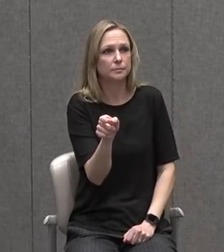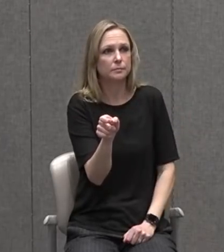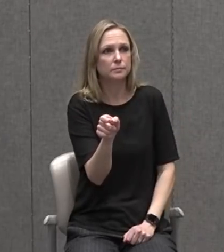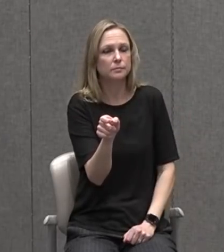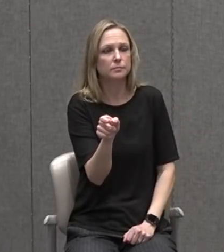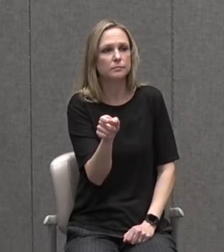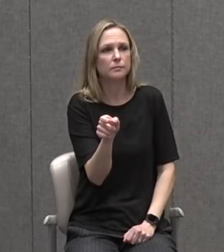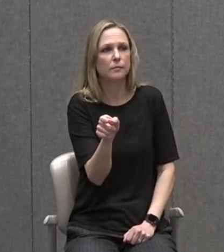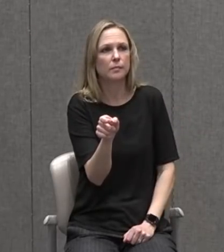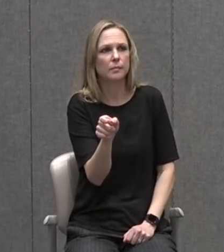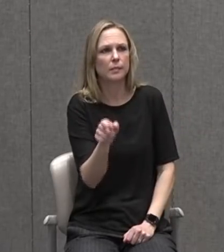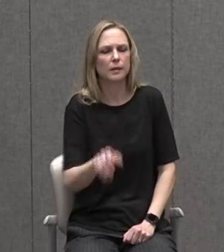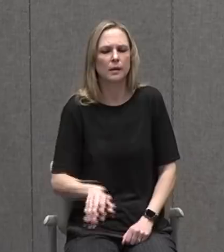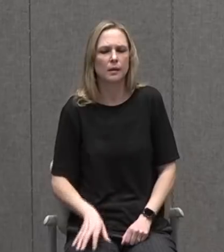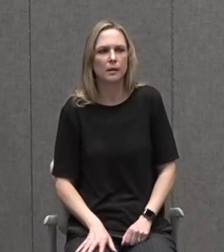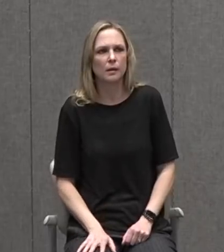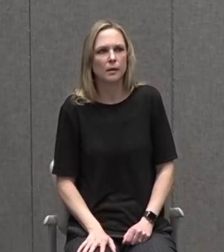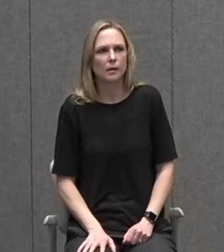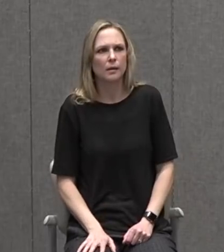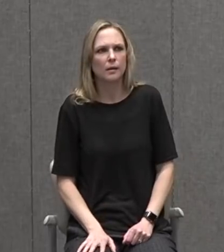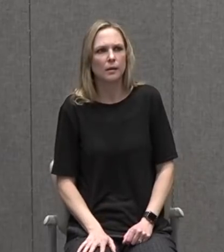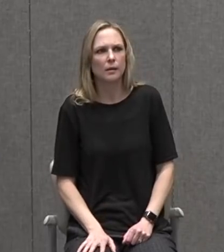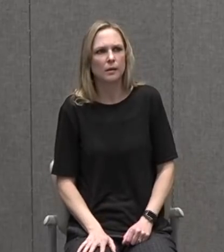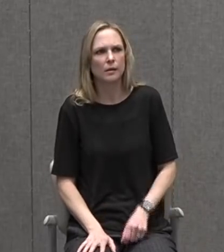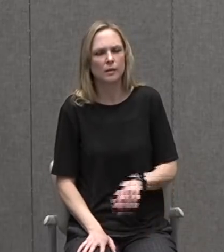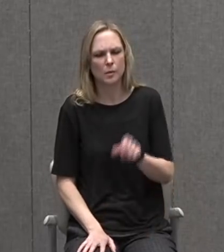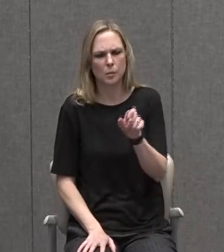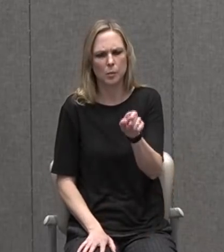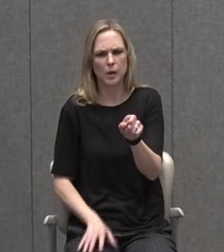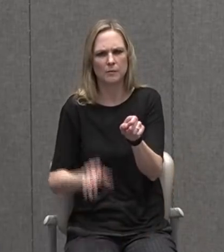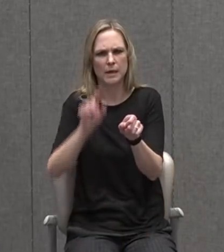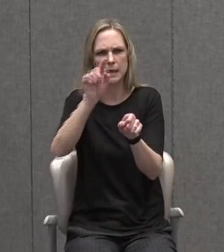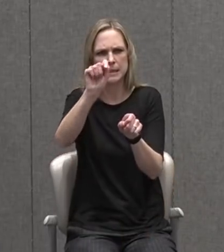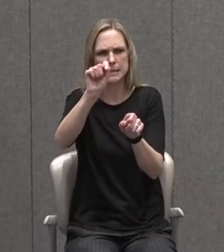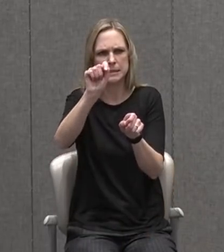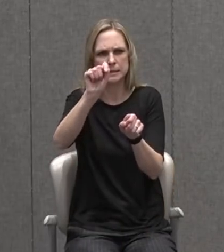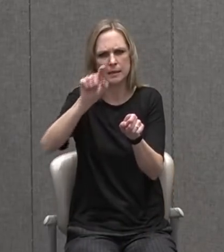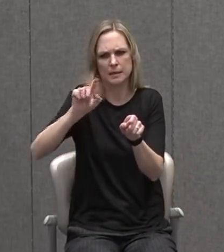What about this T with a smaller t h, what do we think that stands for?